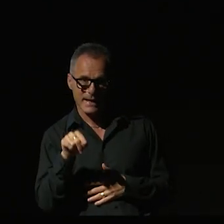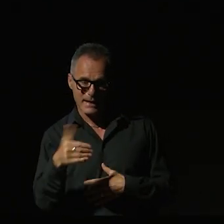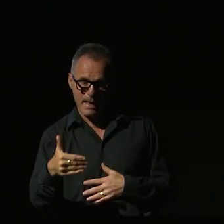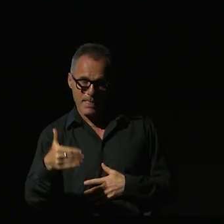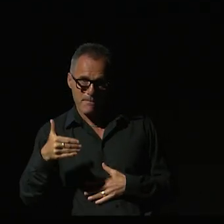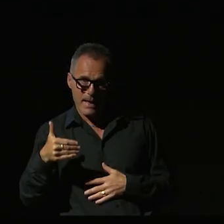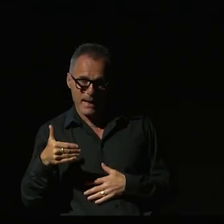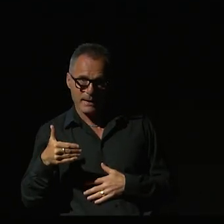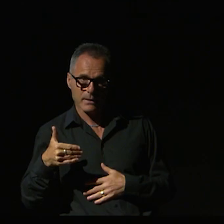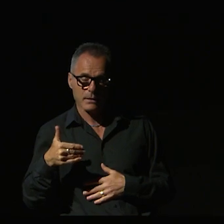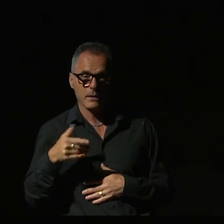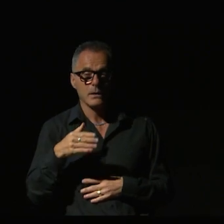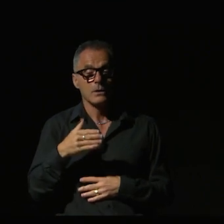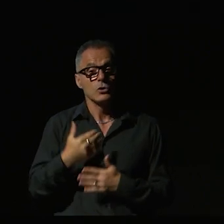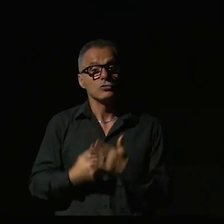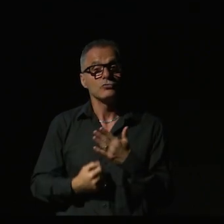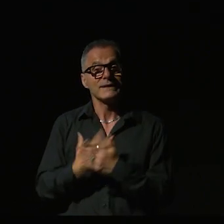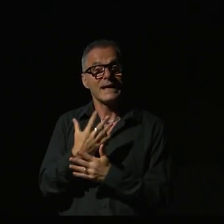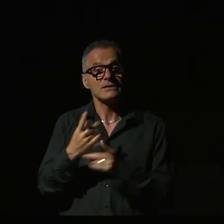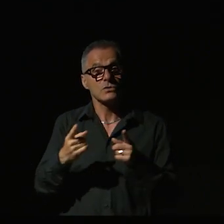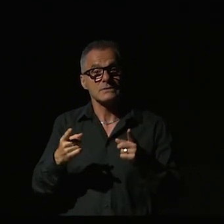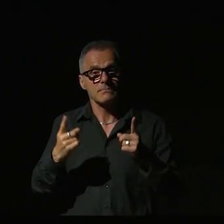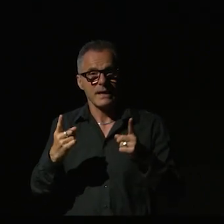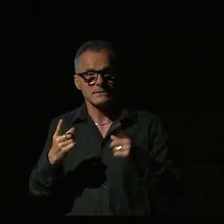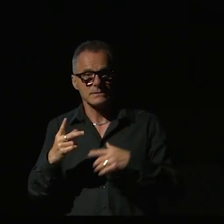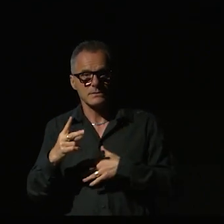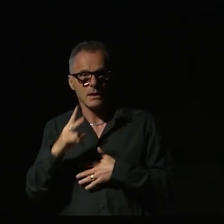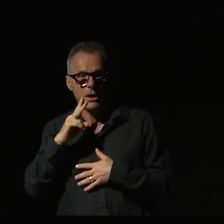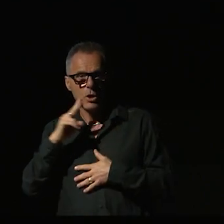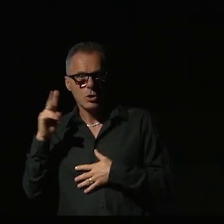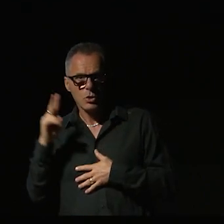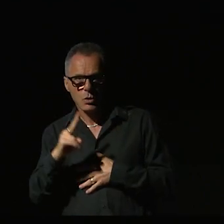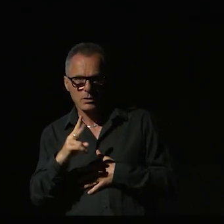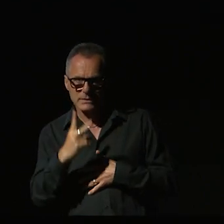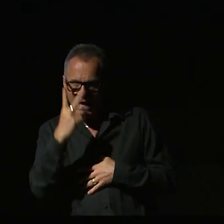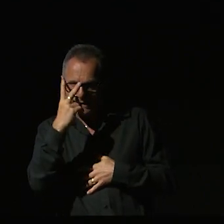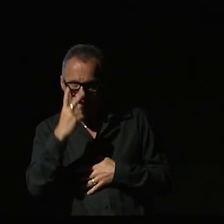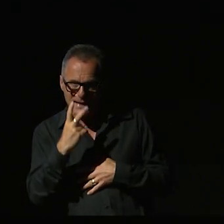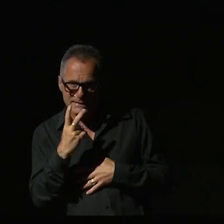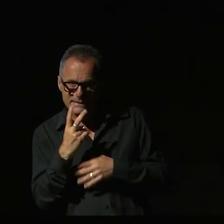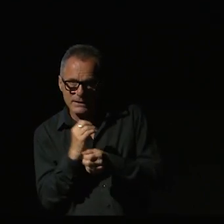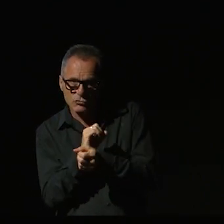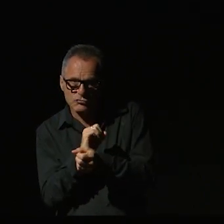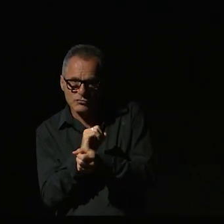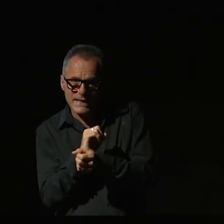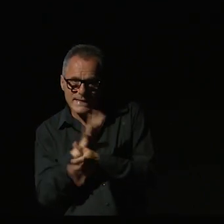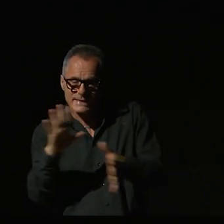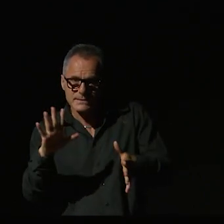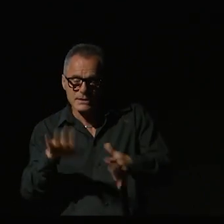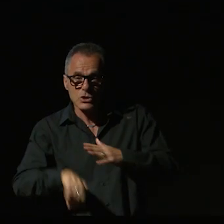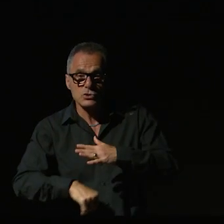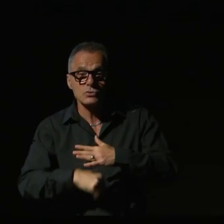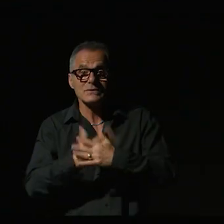The Renaissance master himself looked toward Antique reliefs to develop his vision of Classical mythology.